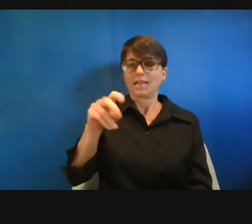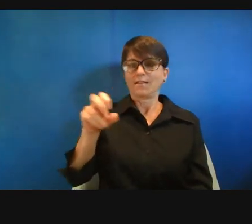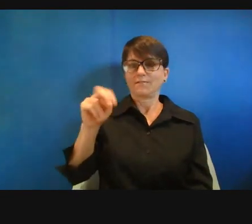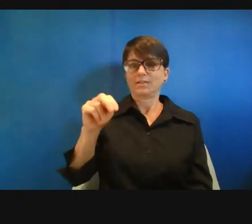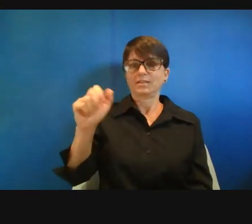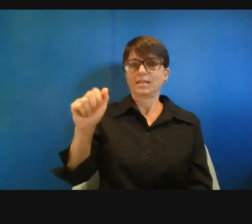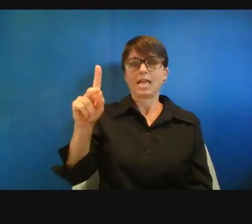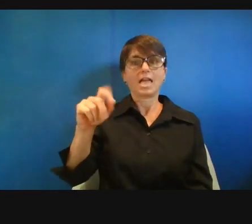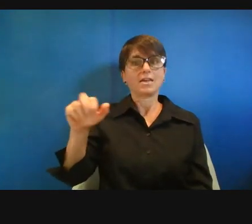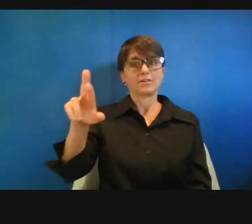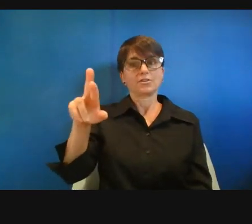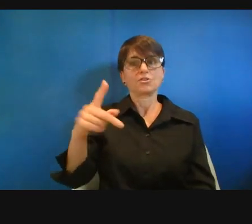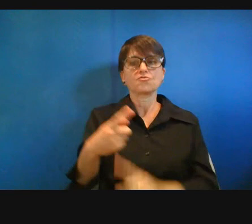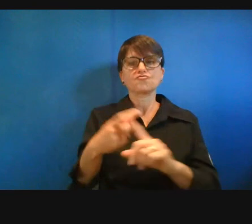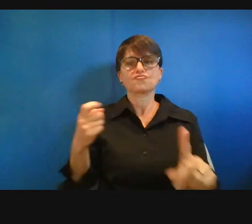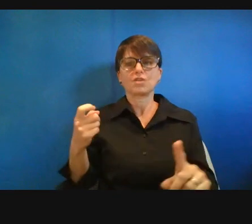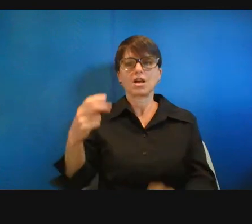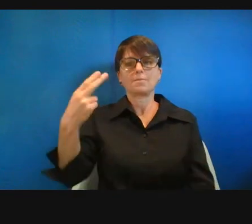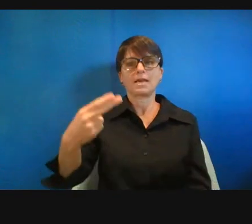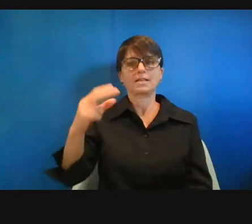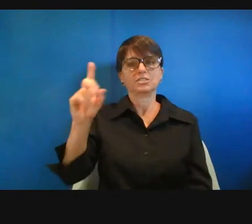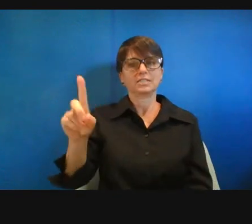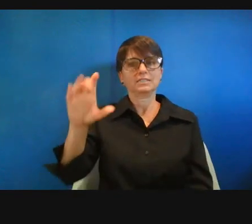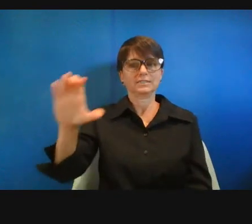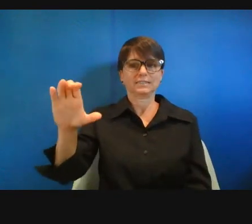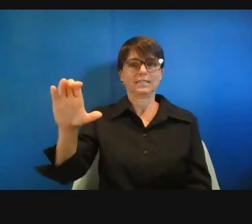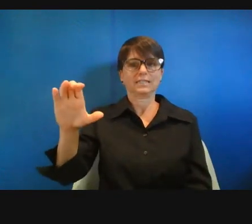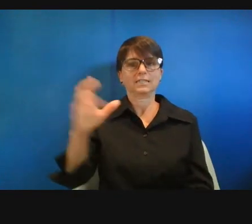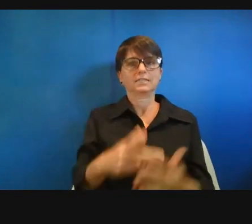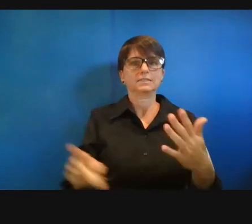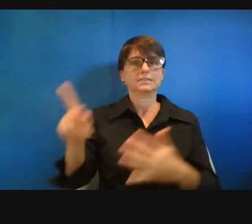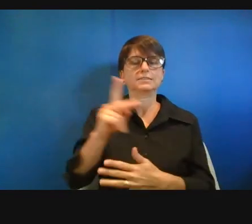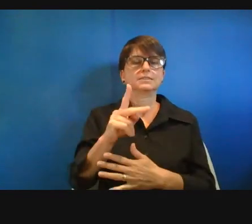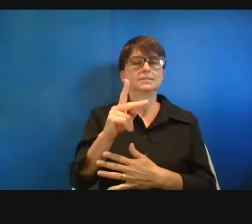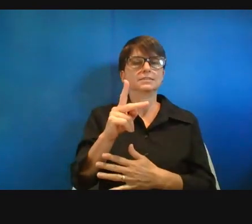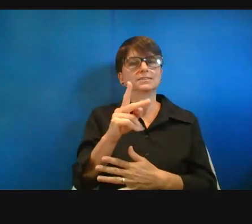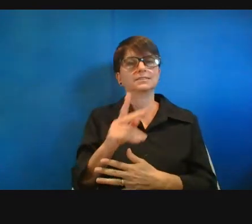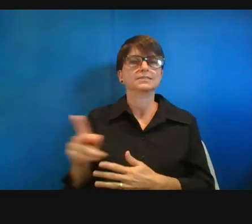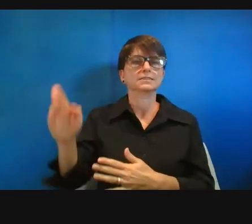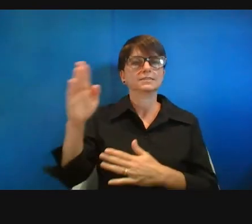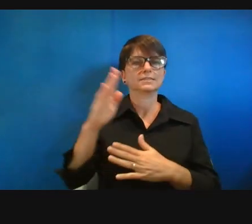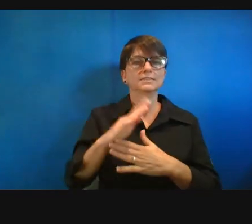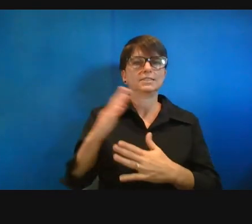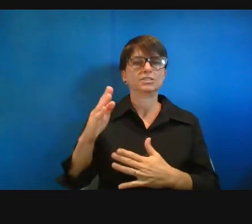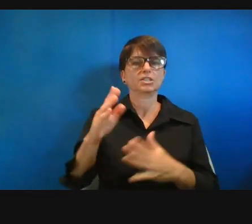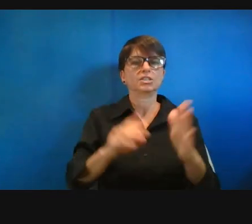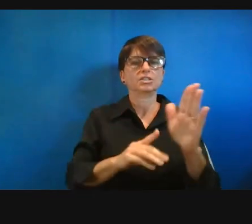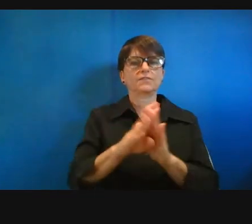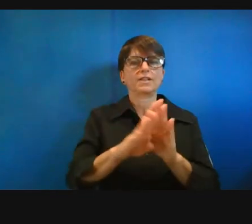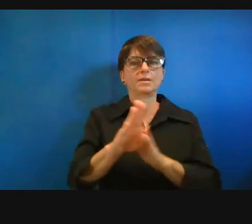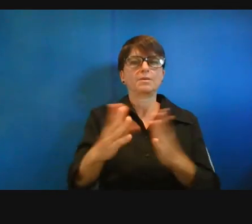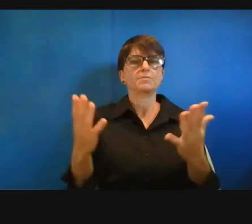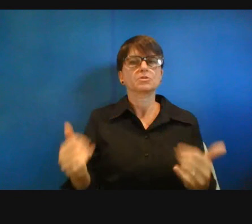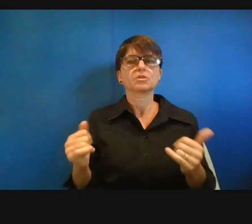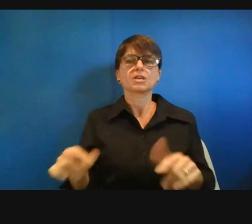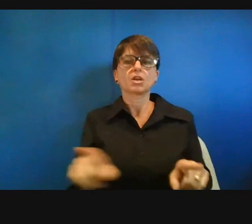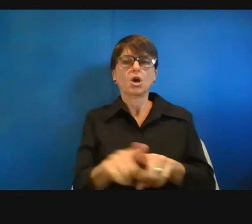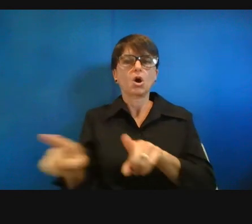on the social media's #WPA11YDAY and #WPAD2022.